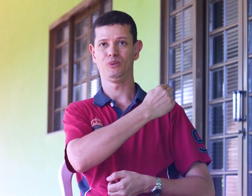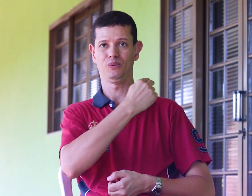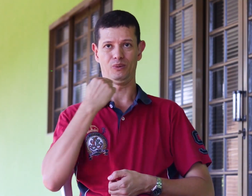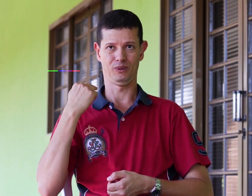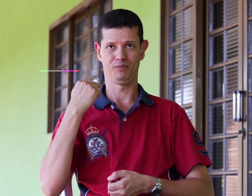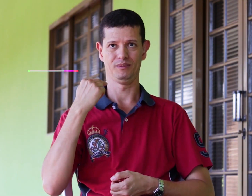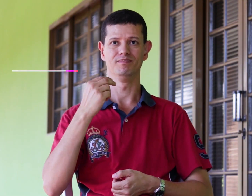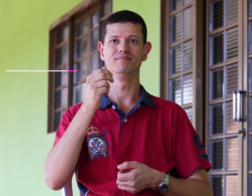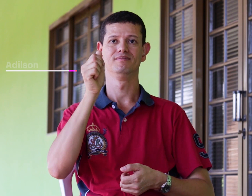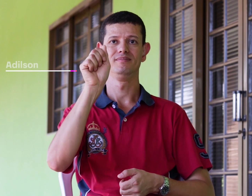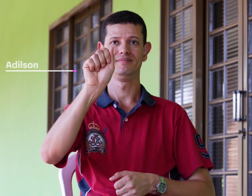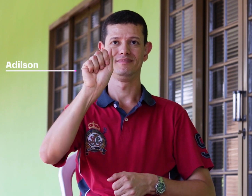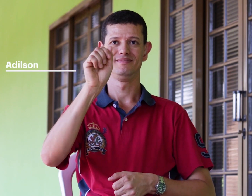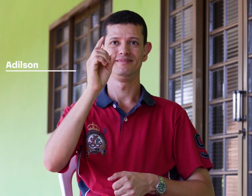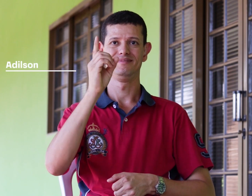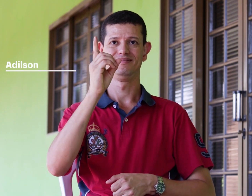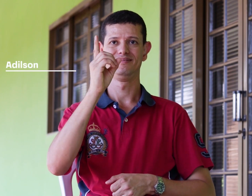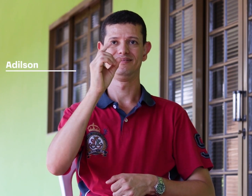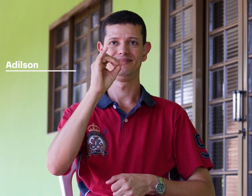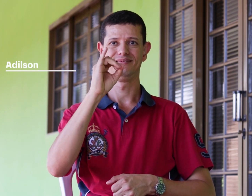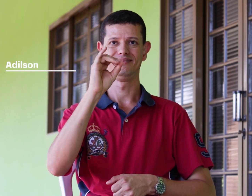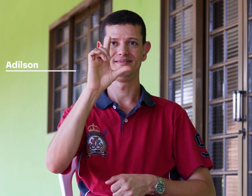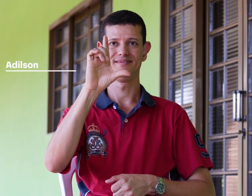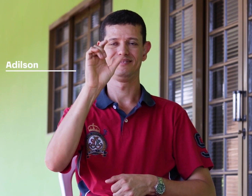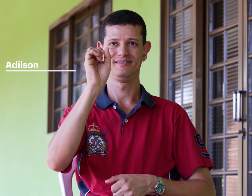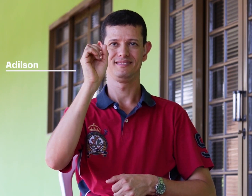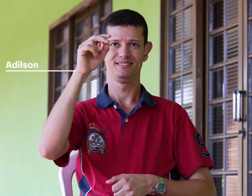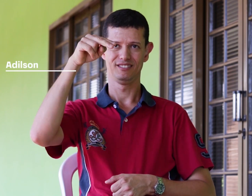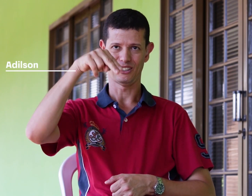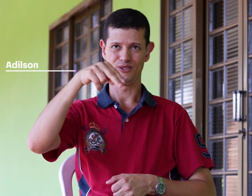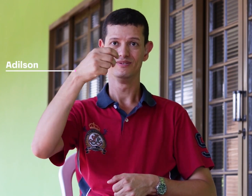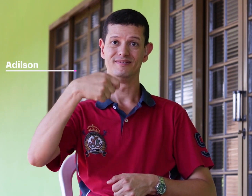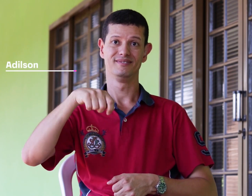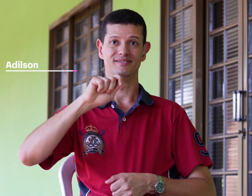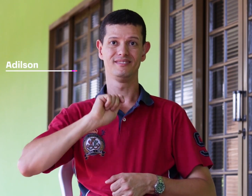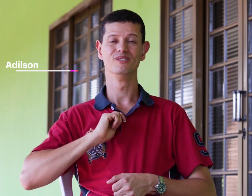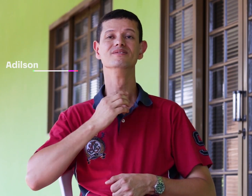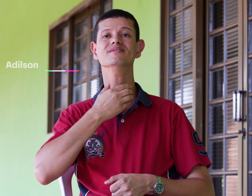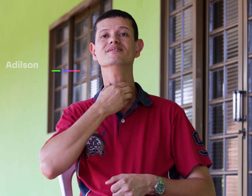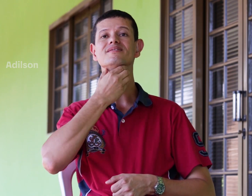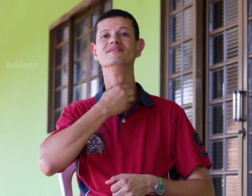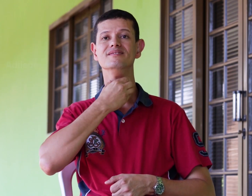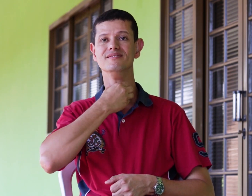[ADILSON] My name is Adilson. My name sign in the Deaf community is this one